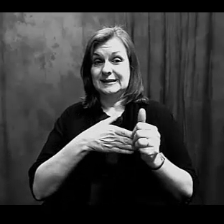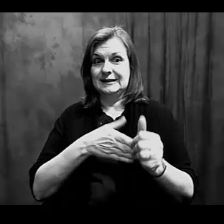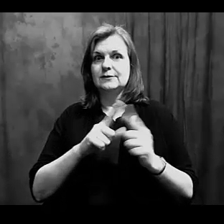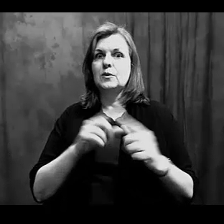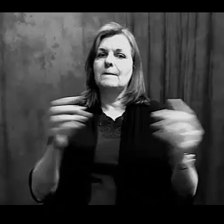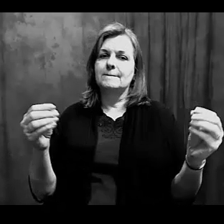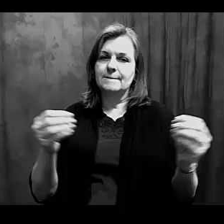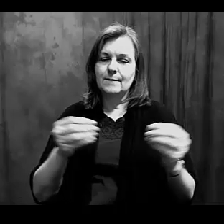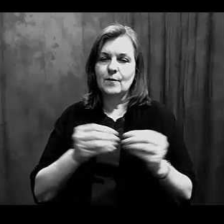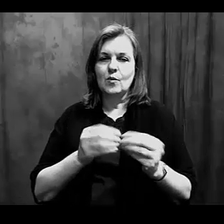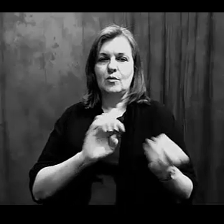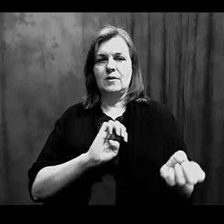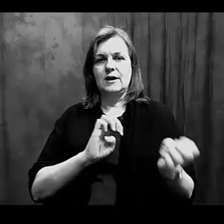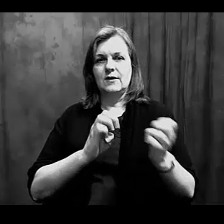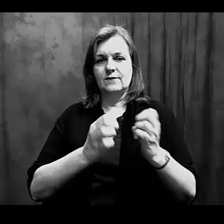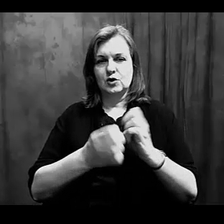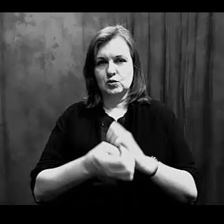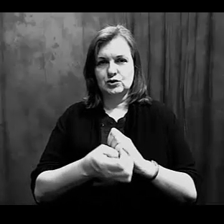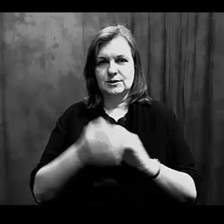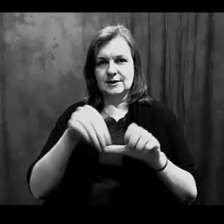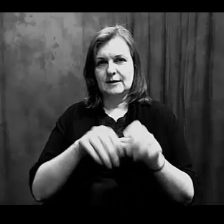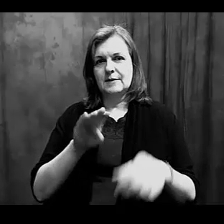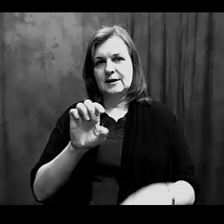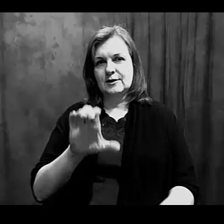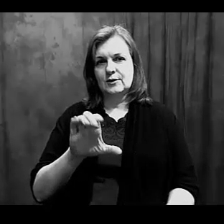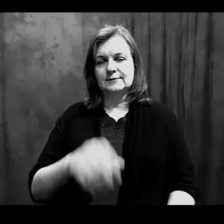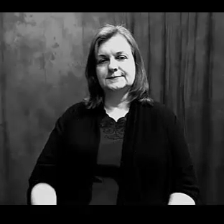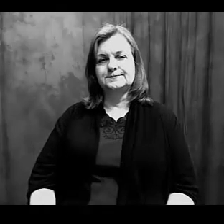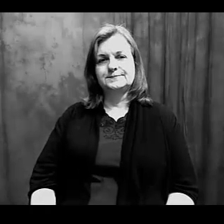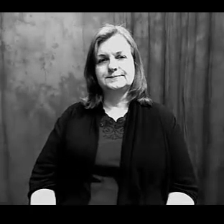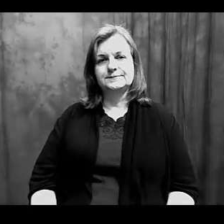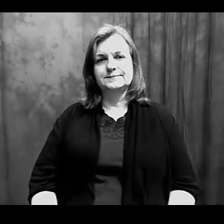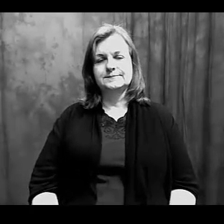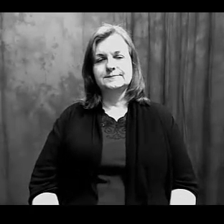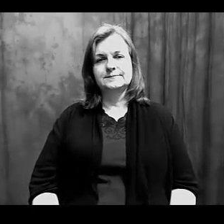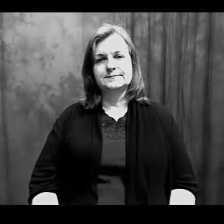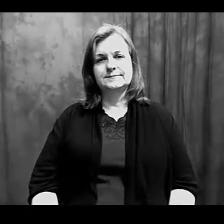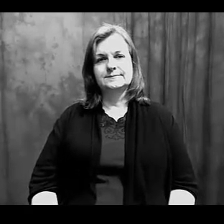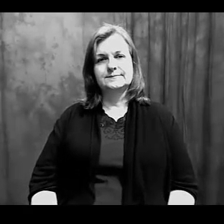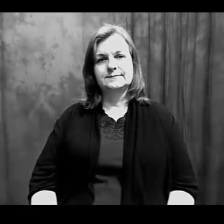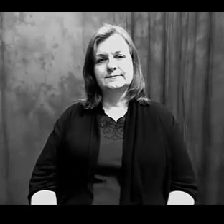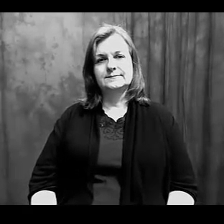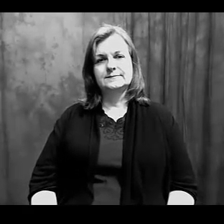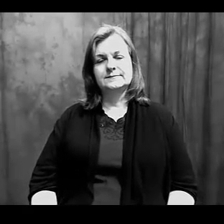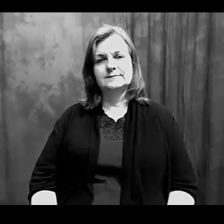so this is actually going to lead even higher levels of evolution for us